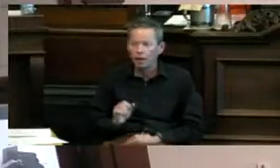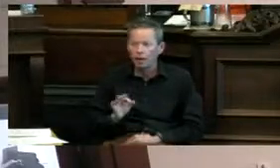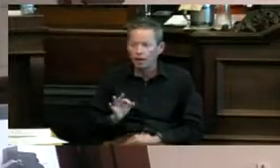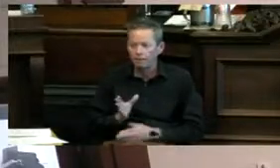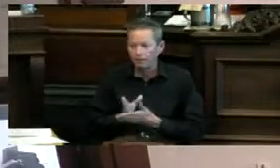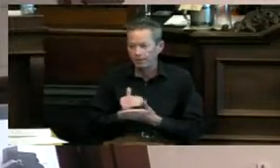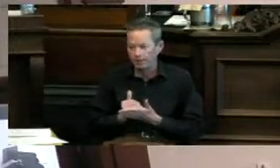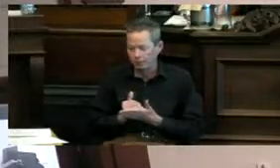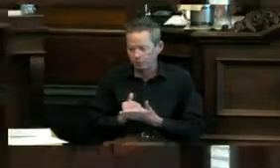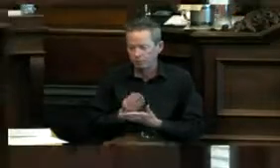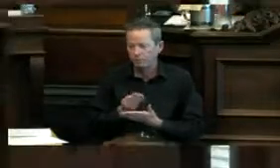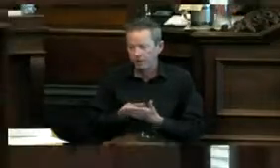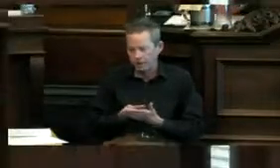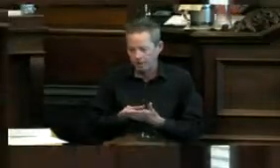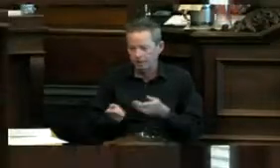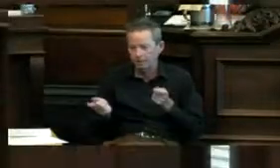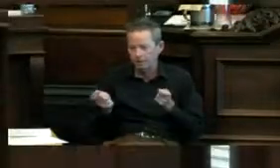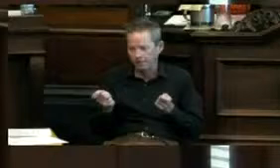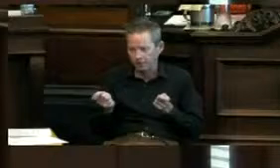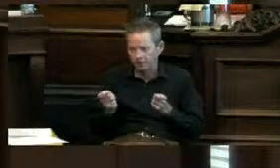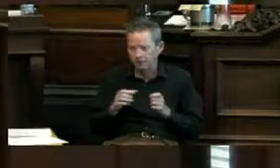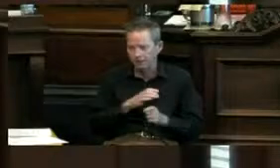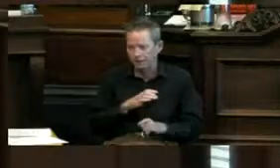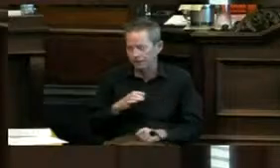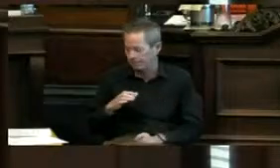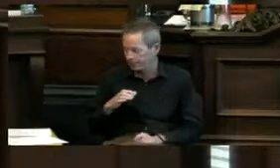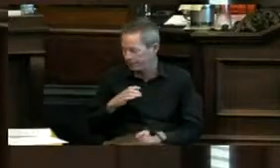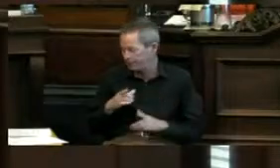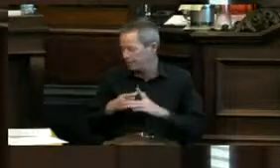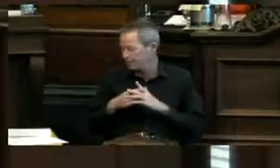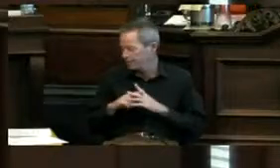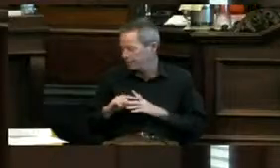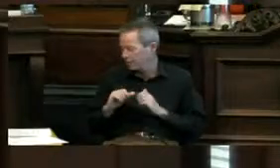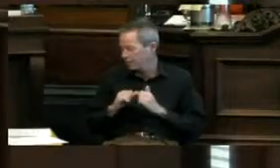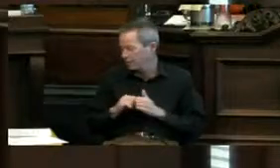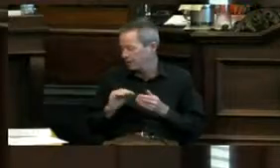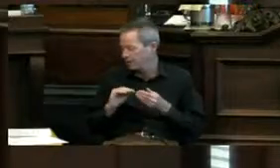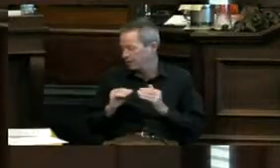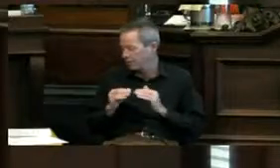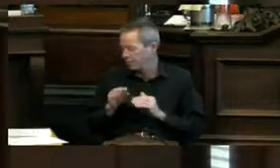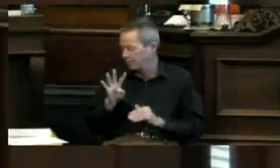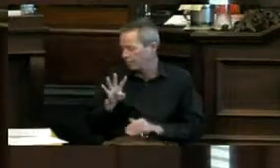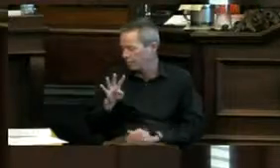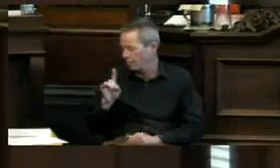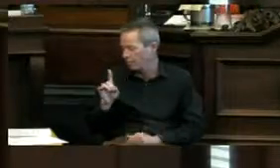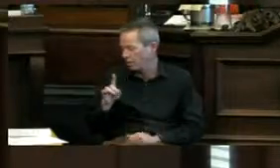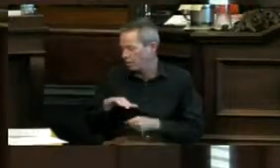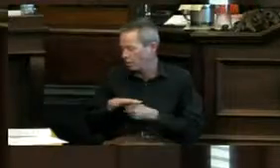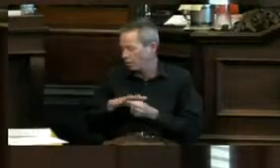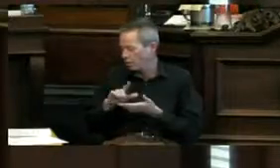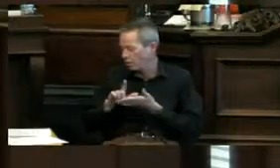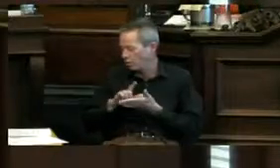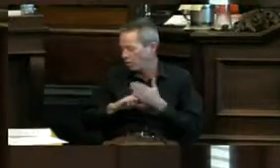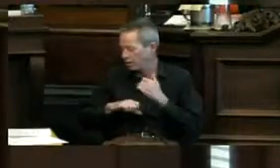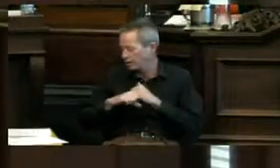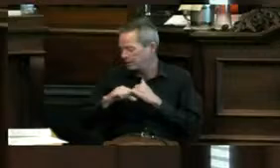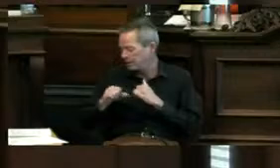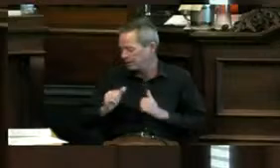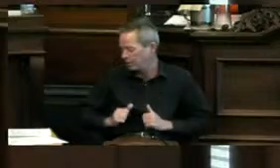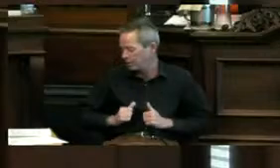right into the legislative business of the business of the budget, Finance and Governance